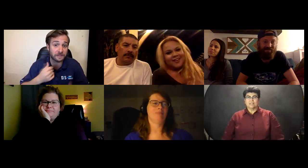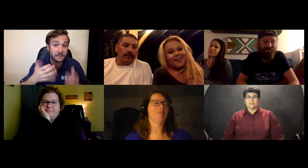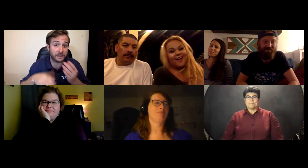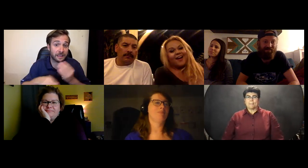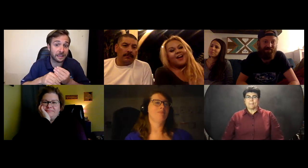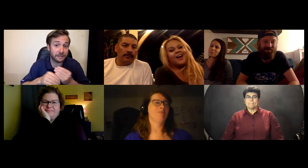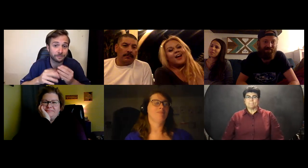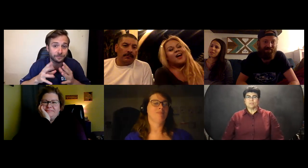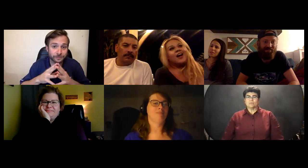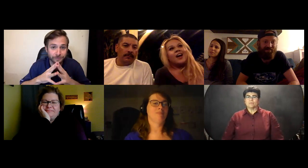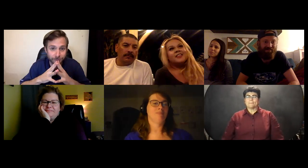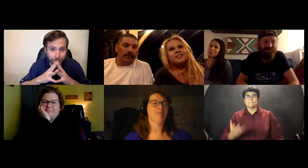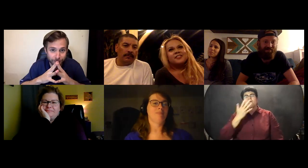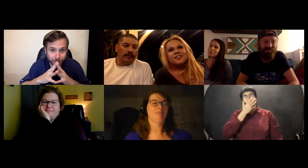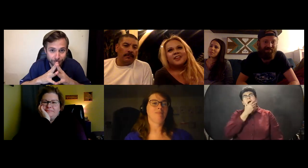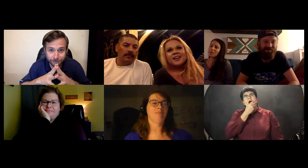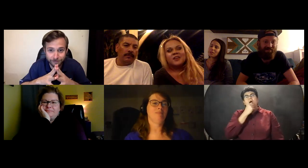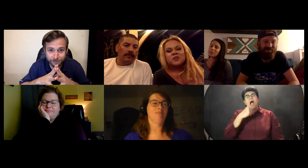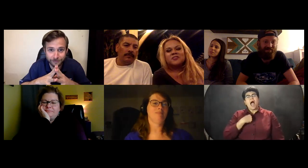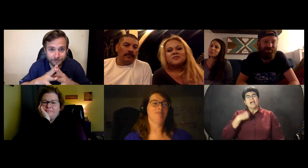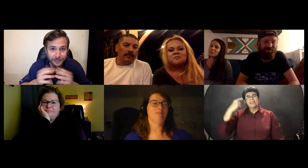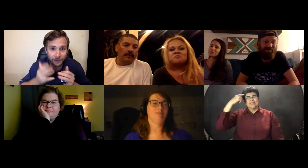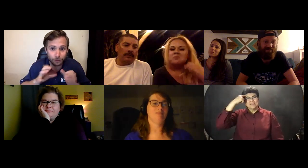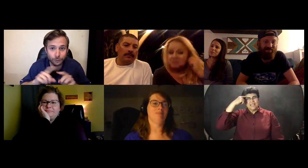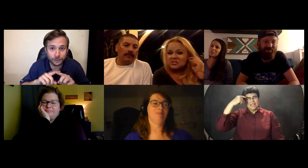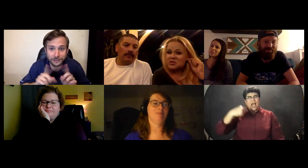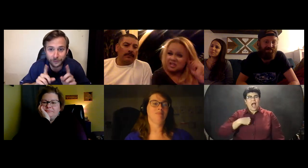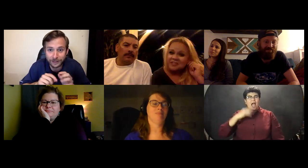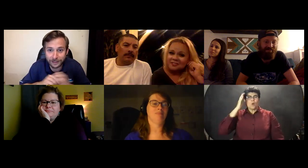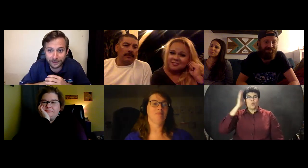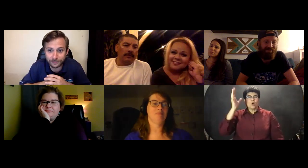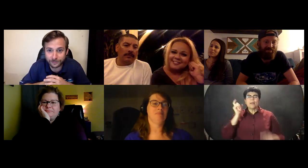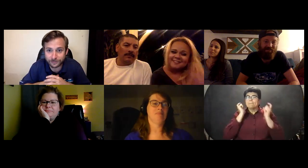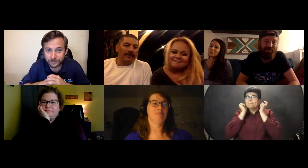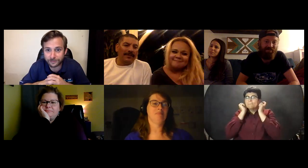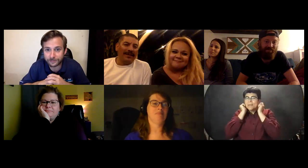delfina